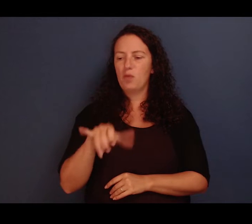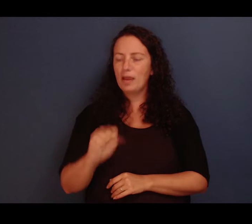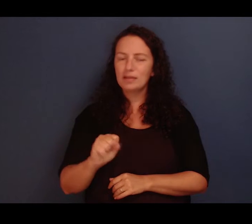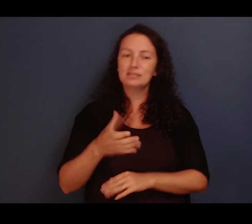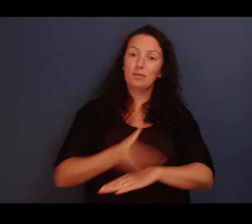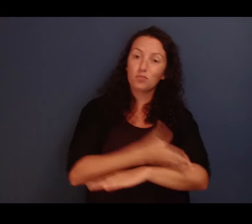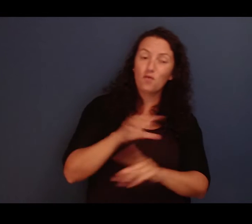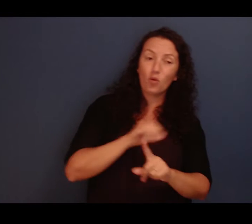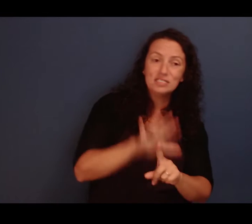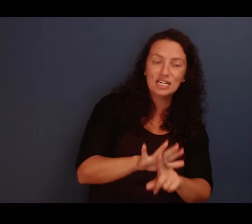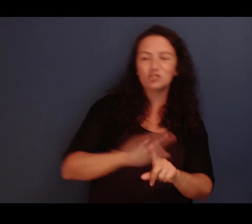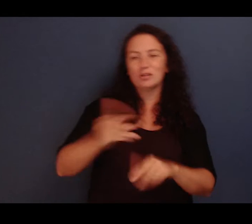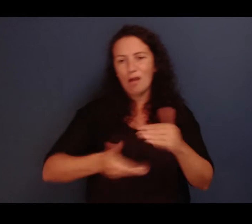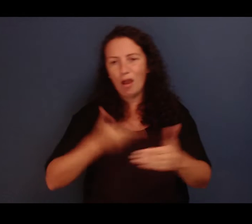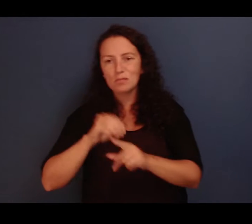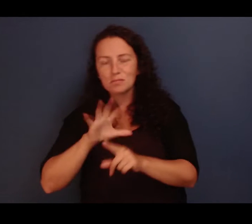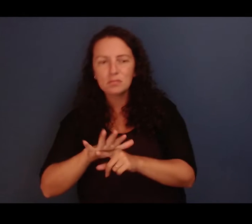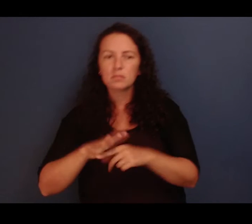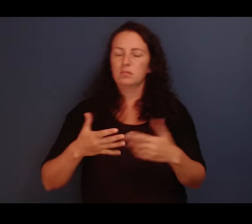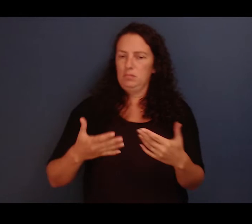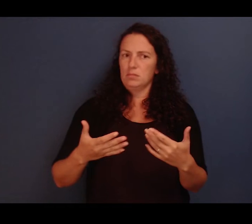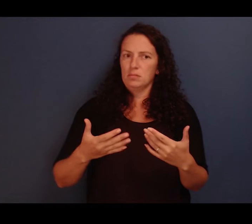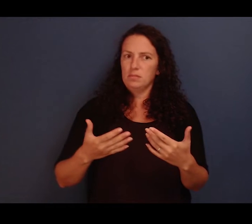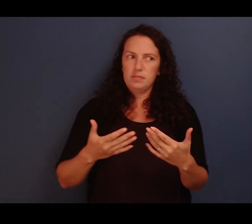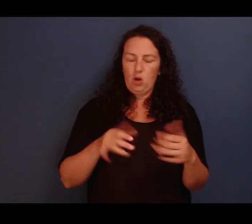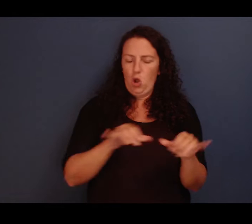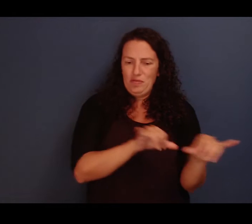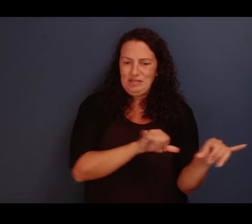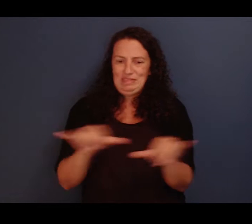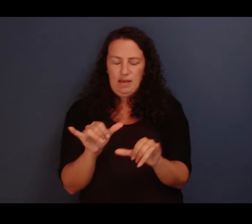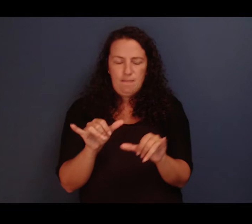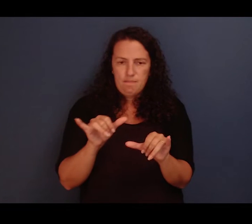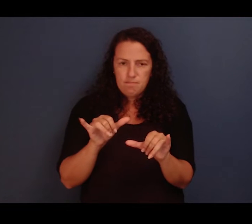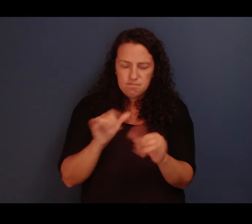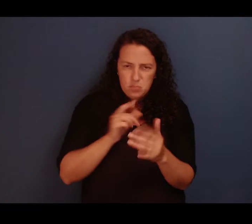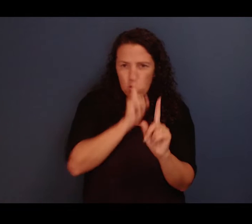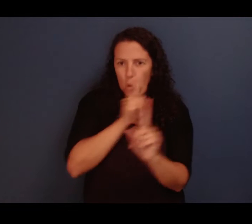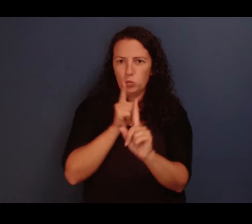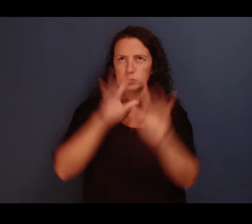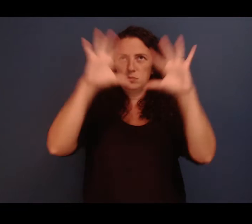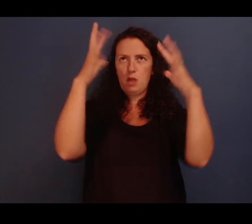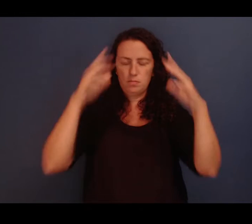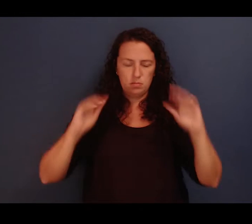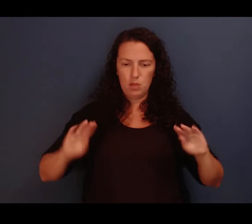onboarding--are all different facets of the same diamond. Our strategic plan is YESS.